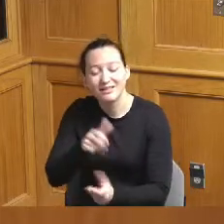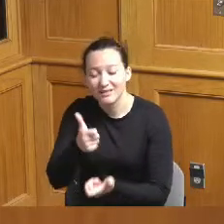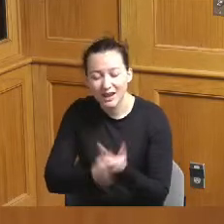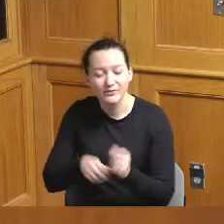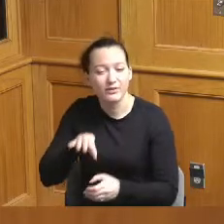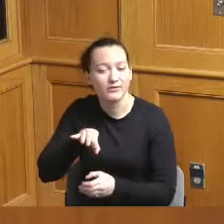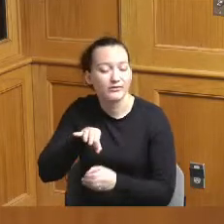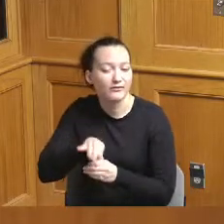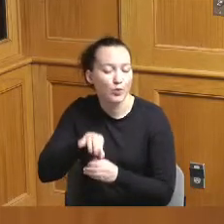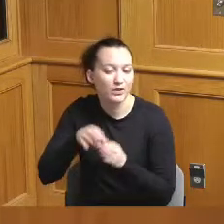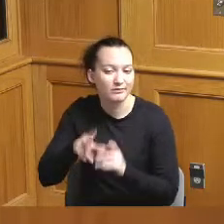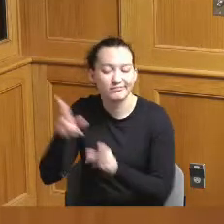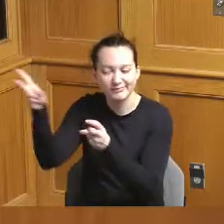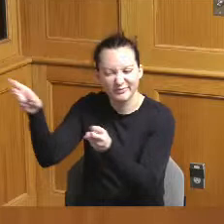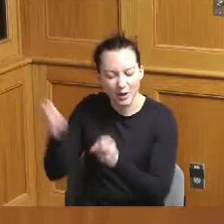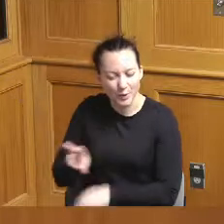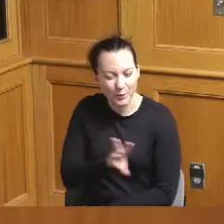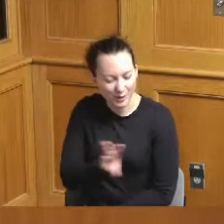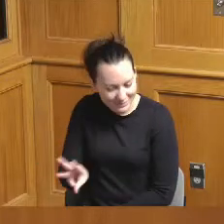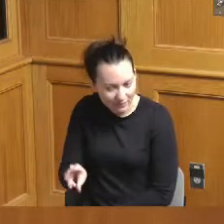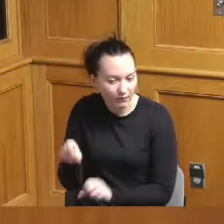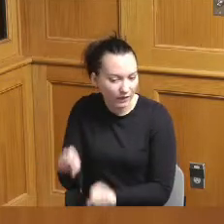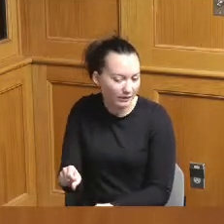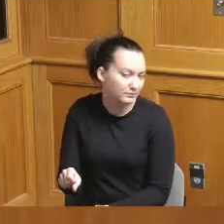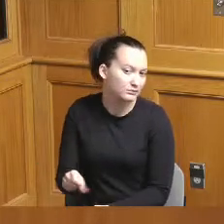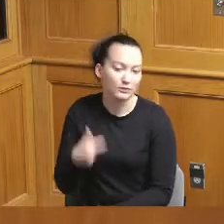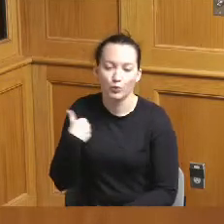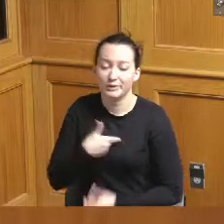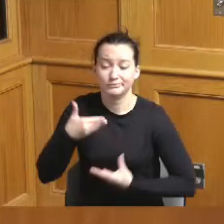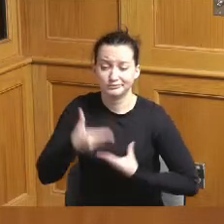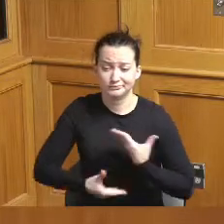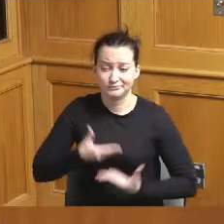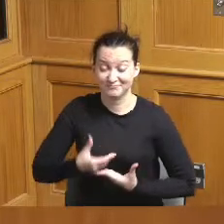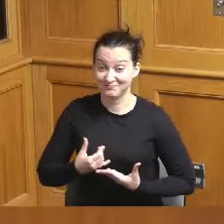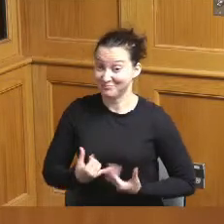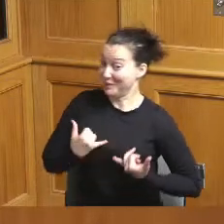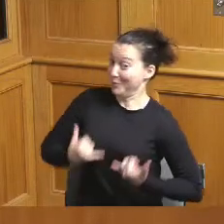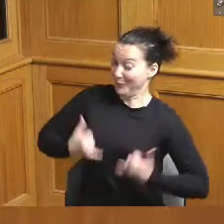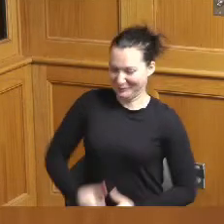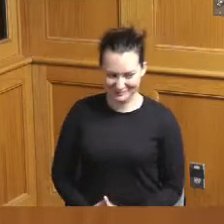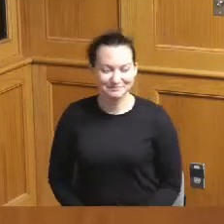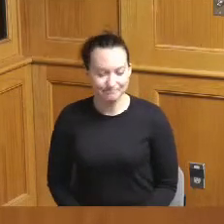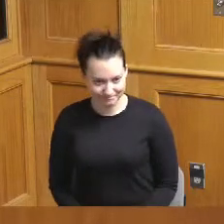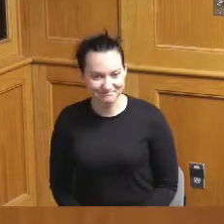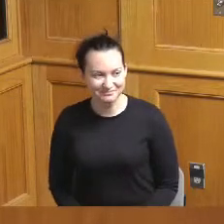also download the application from our website and we are processing them right now and can I follow